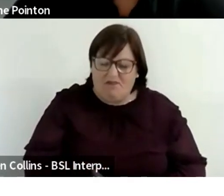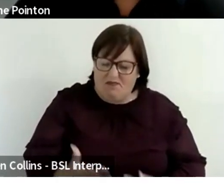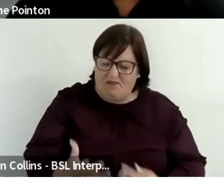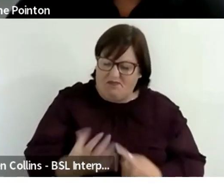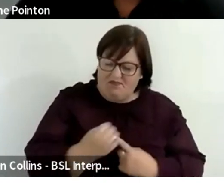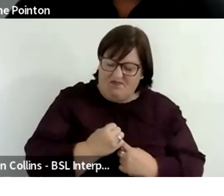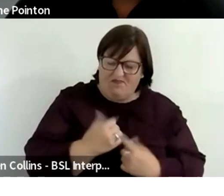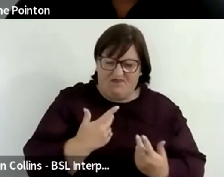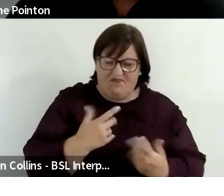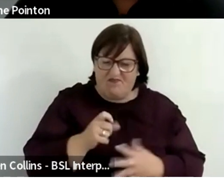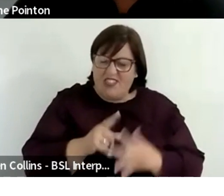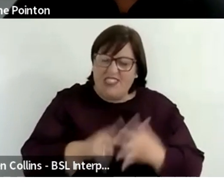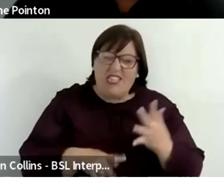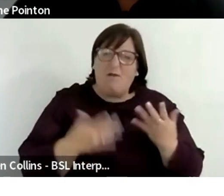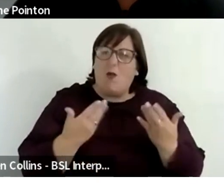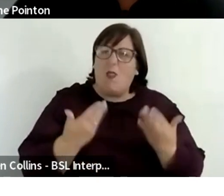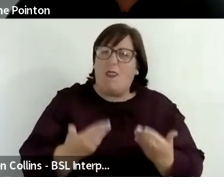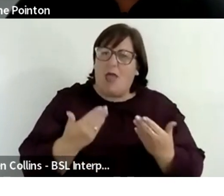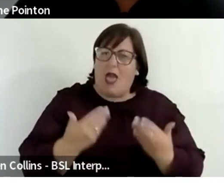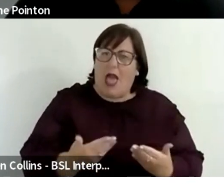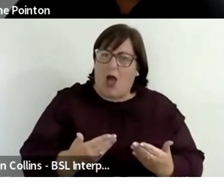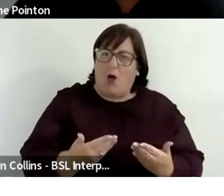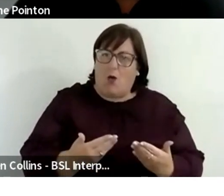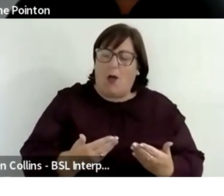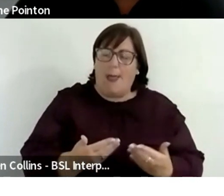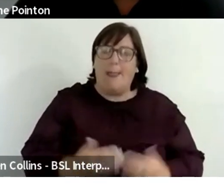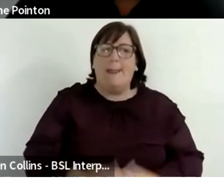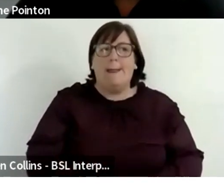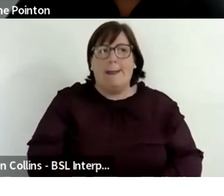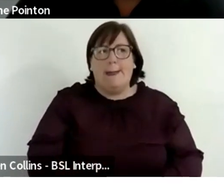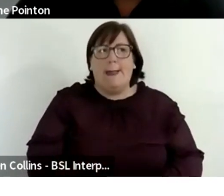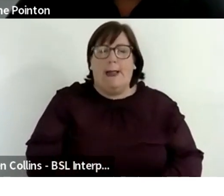After a really bad experience not long after diagnosis in a